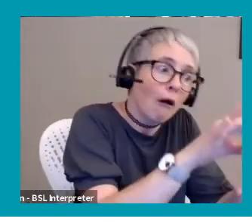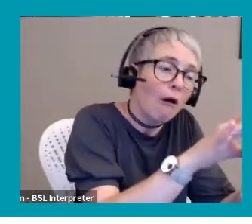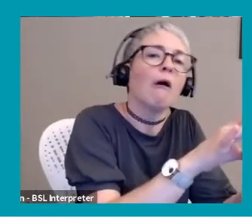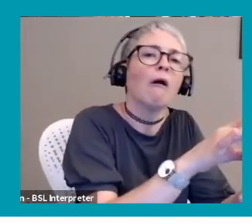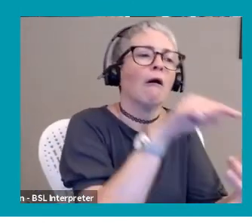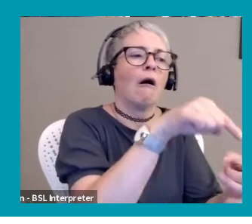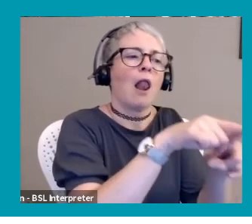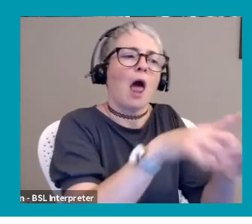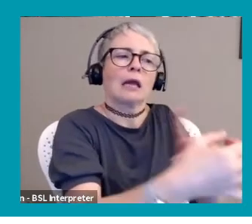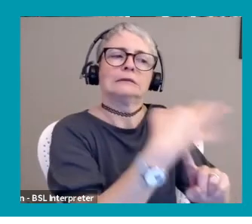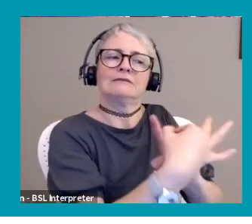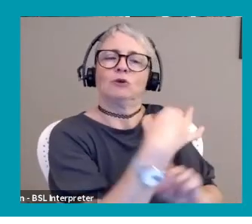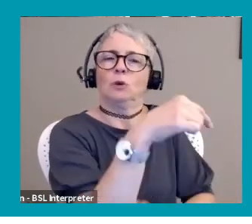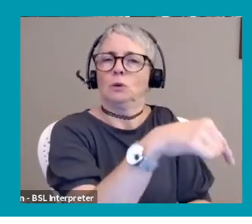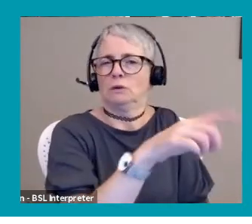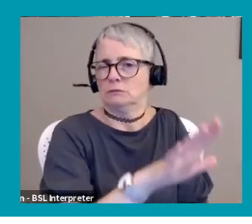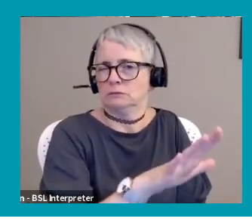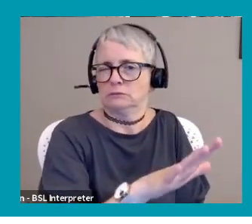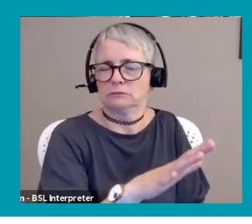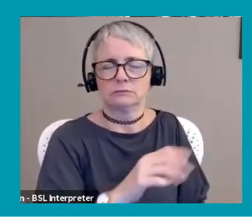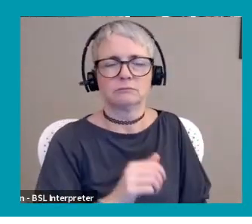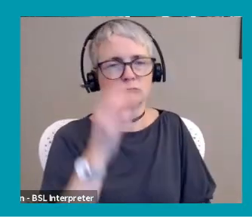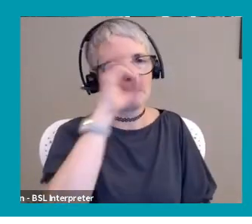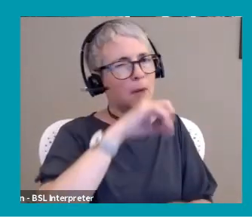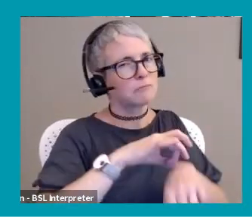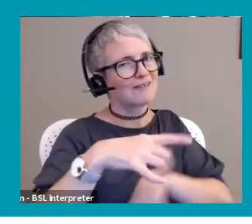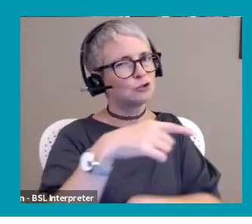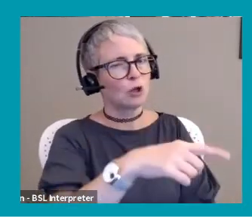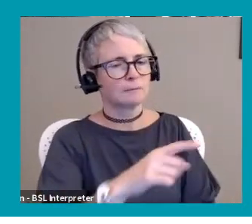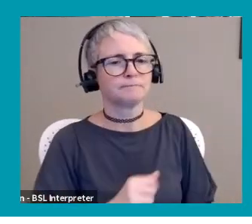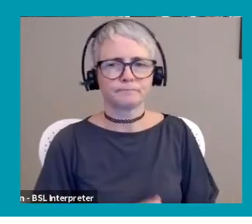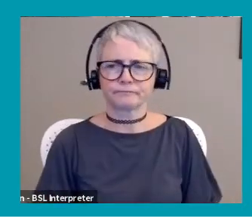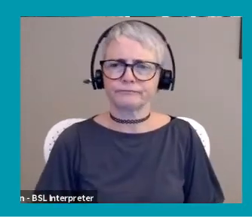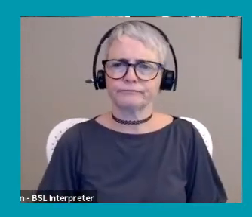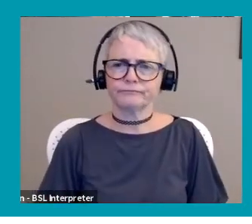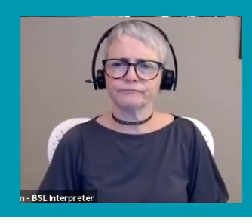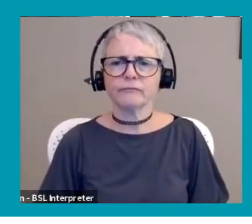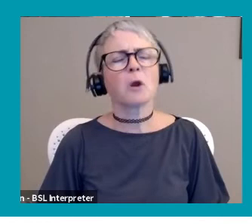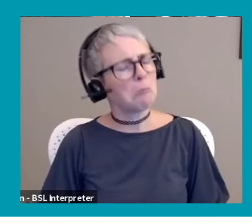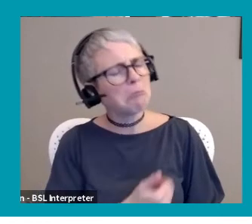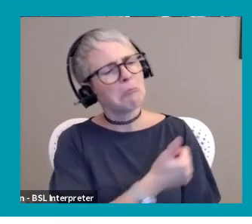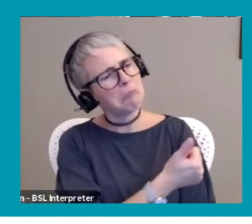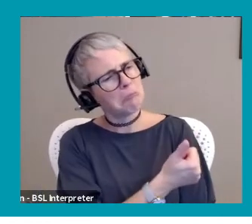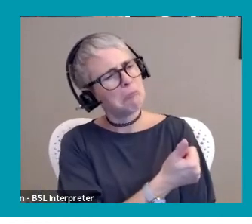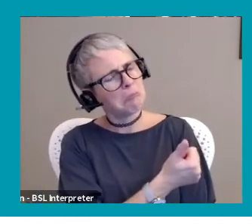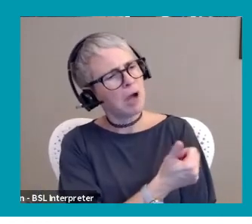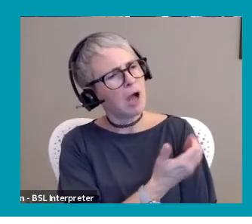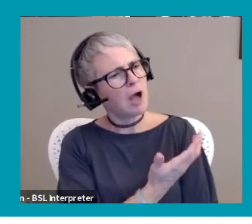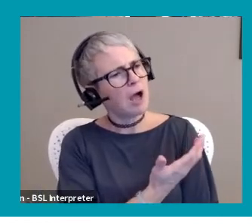We did talk about taking a risk or two.